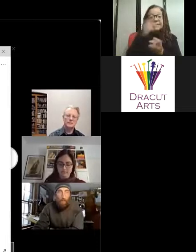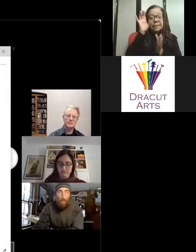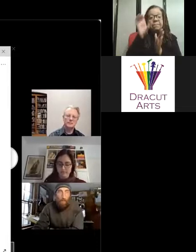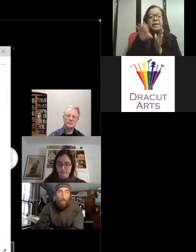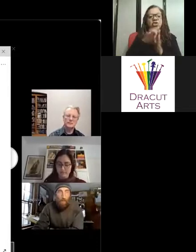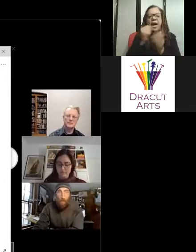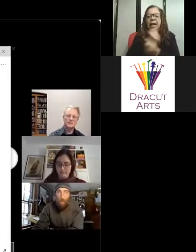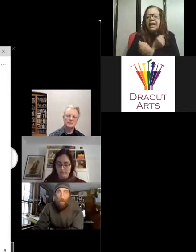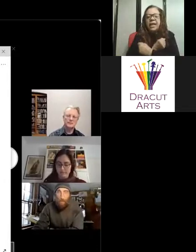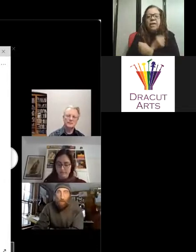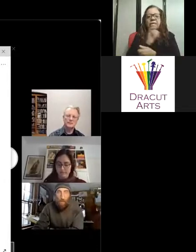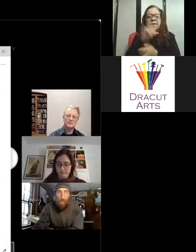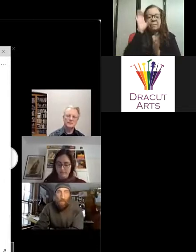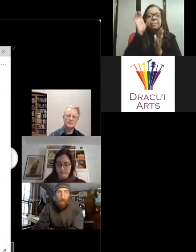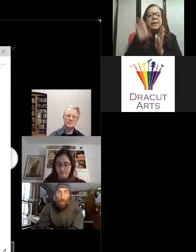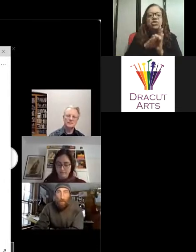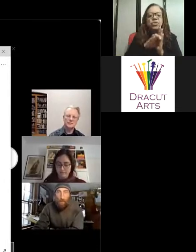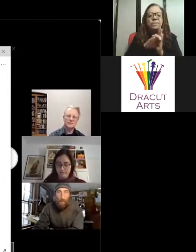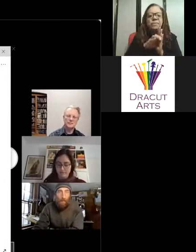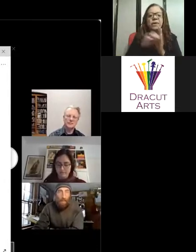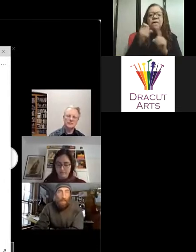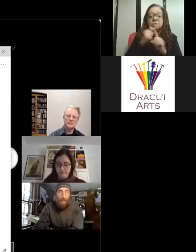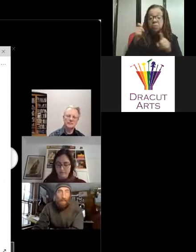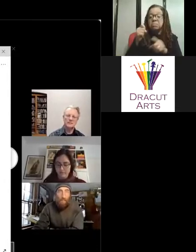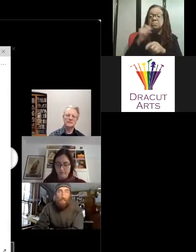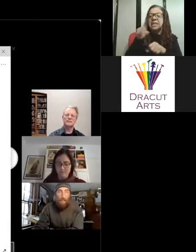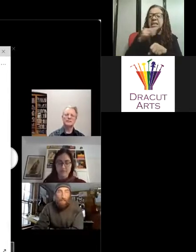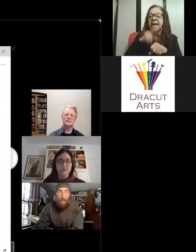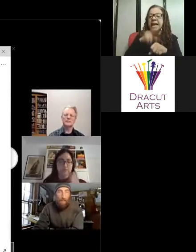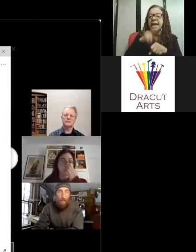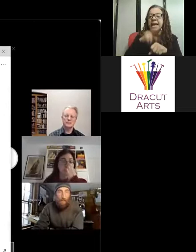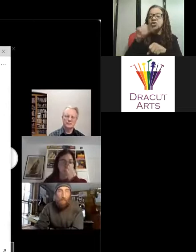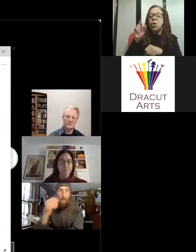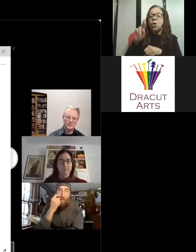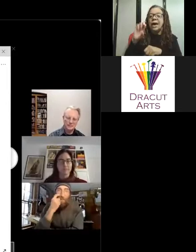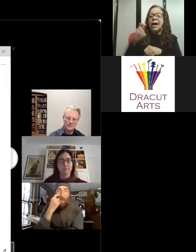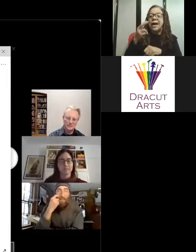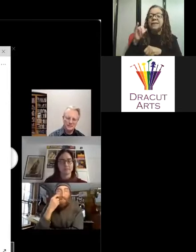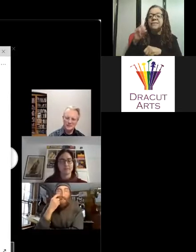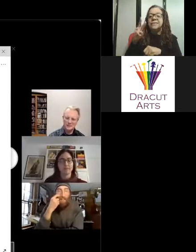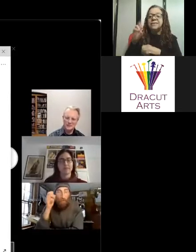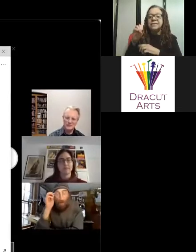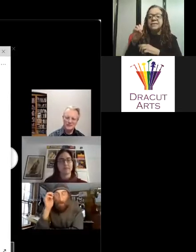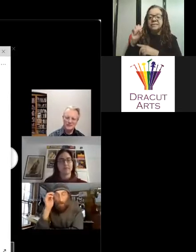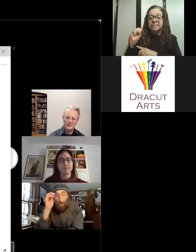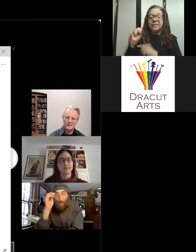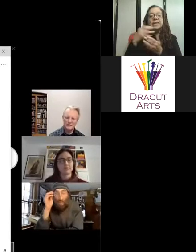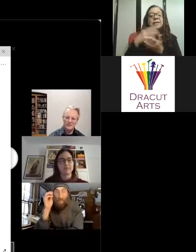this is a famous picture from the National Archives. And I've seen it attributed-- some, some archives say it's Carver Hospital,